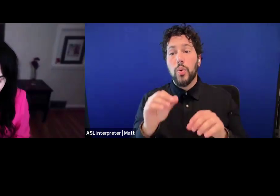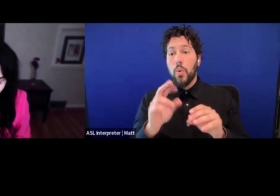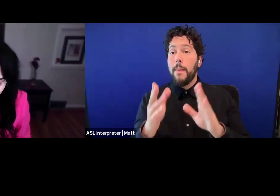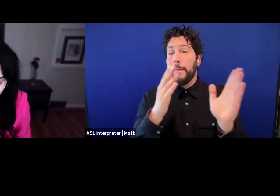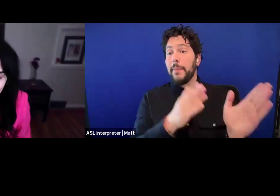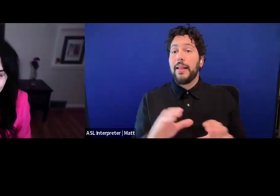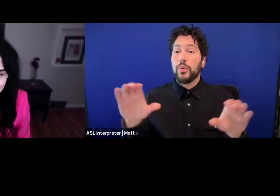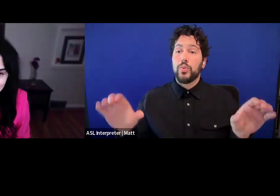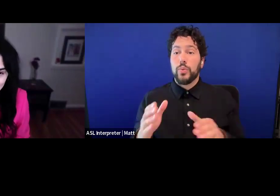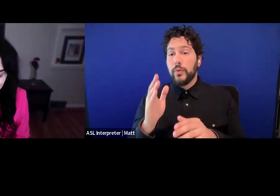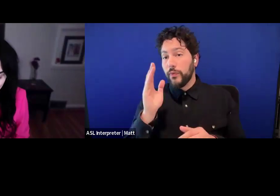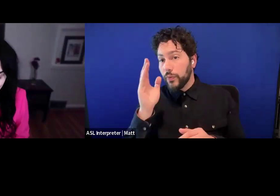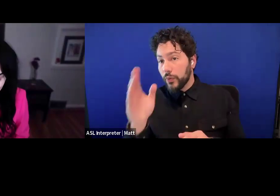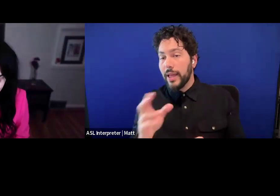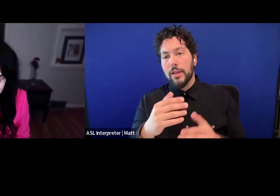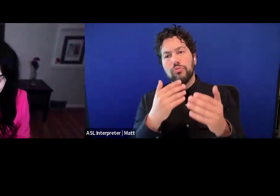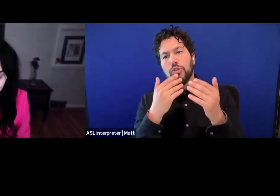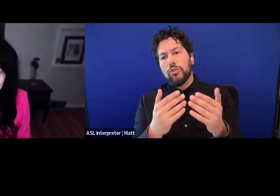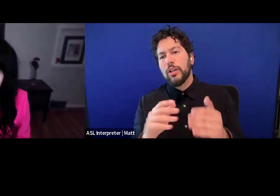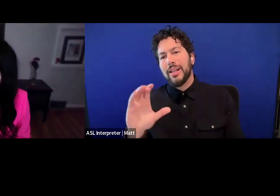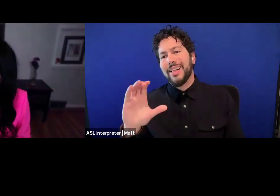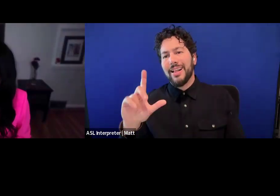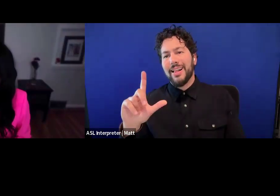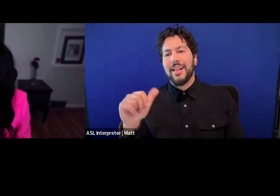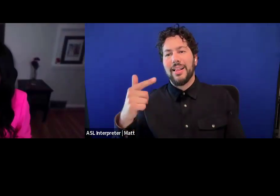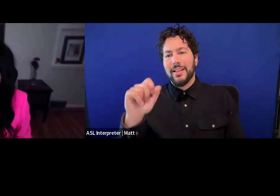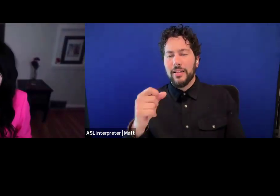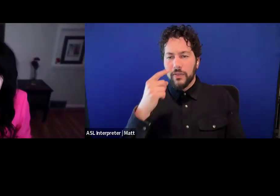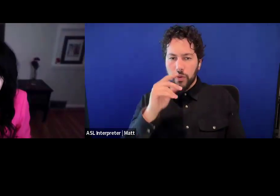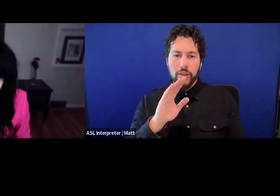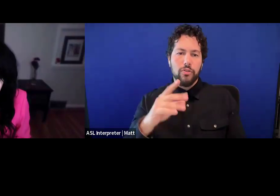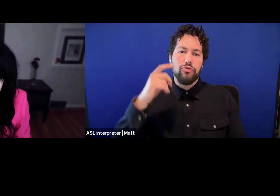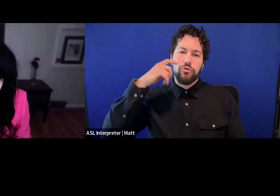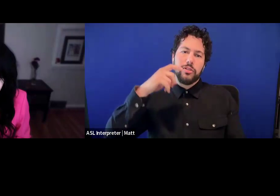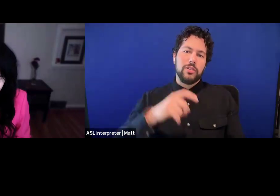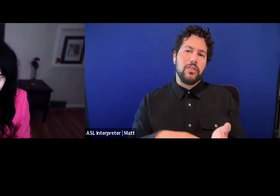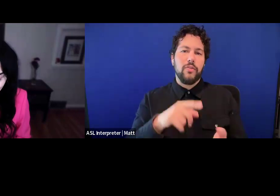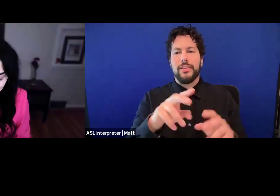And my gratitude to Clags for this recognition for Sideways Elves.